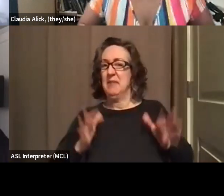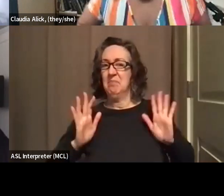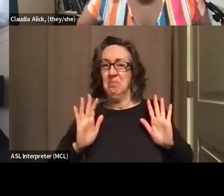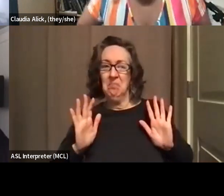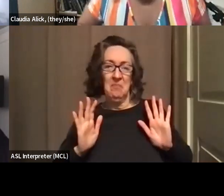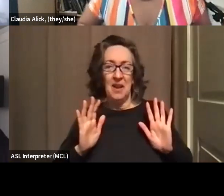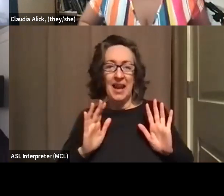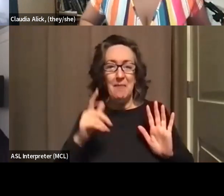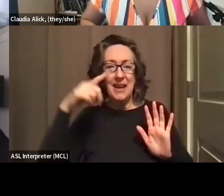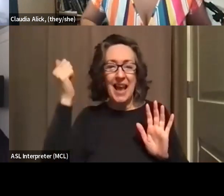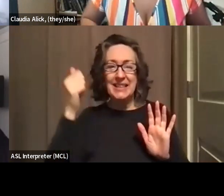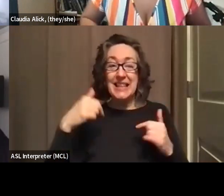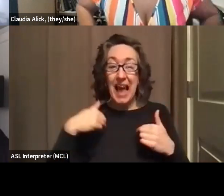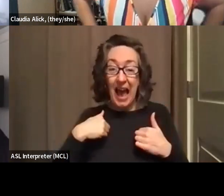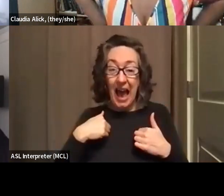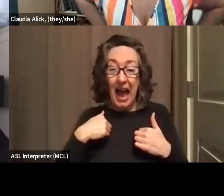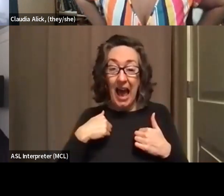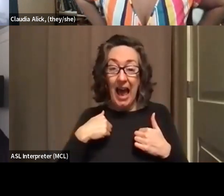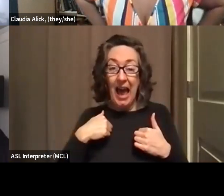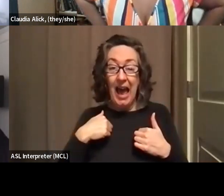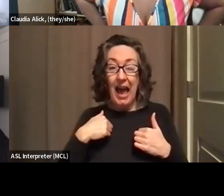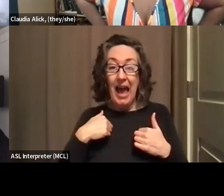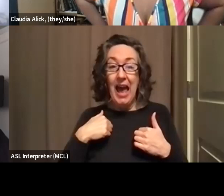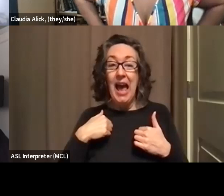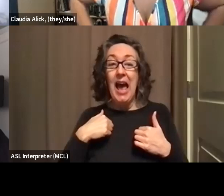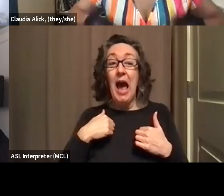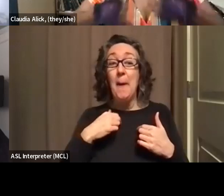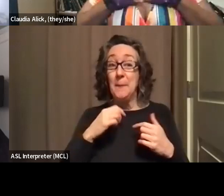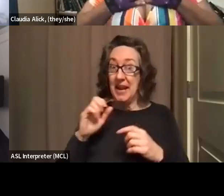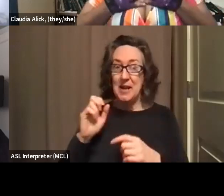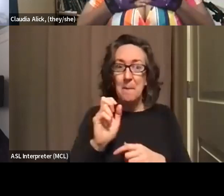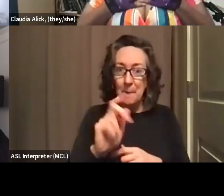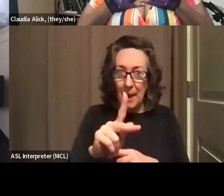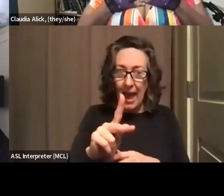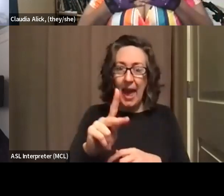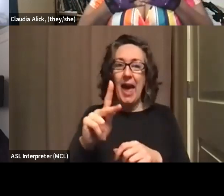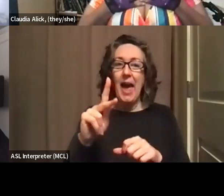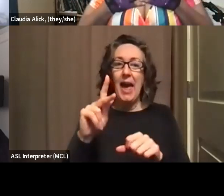But because I am entering the field again, and I just thought about how having a rider